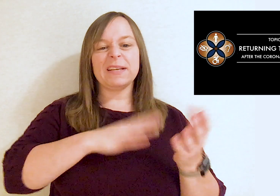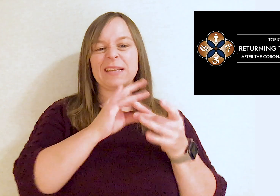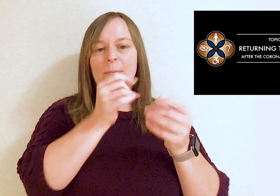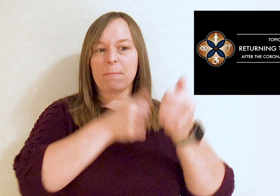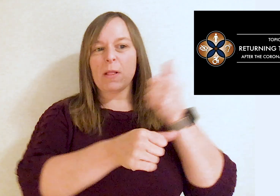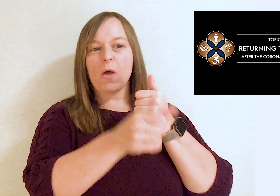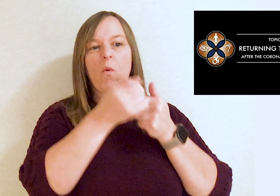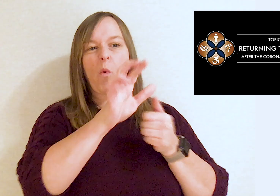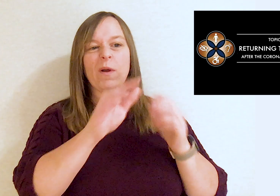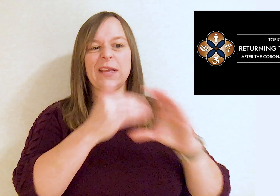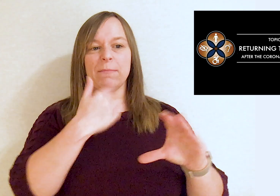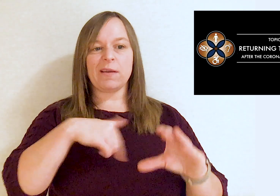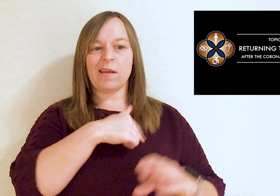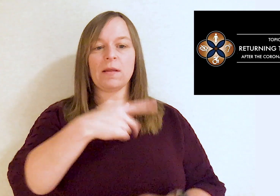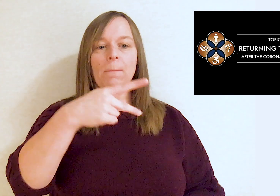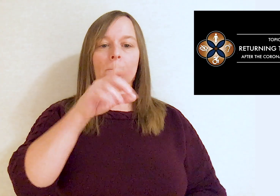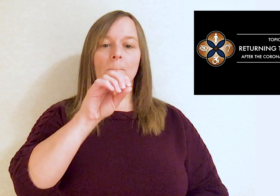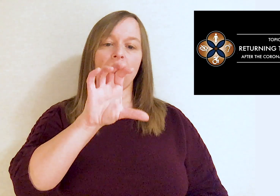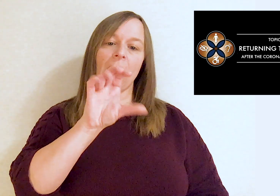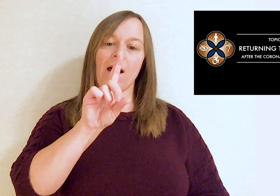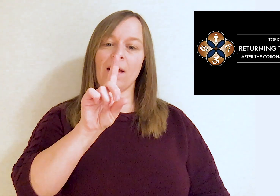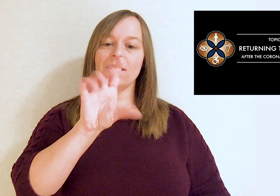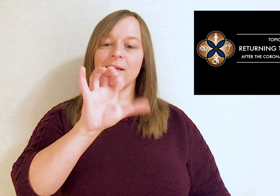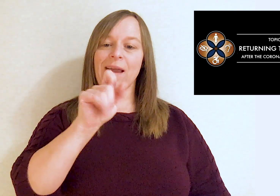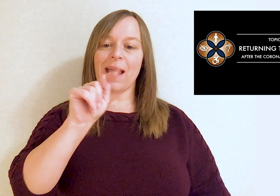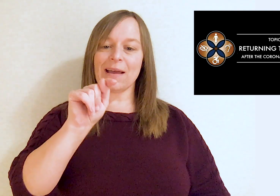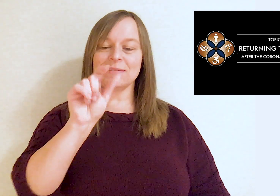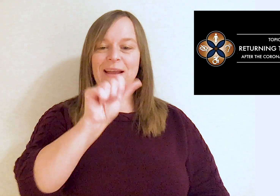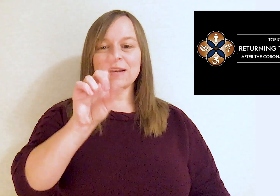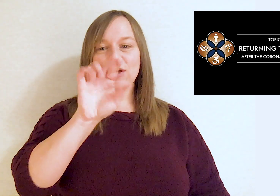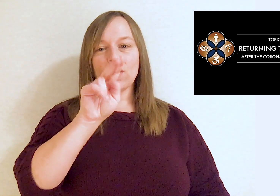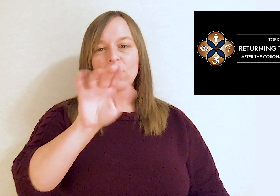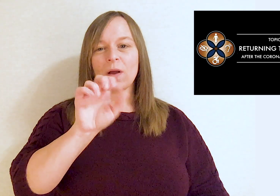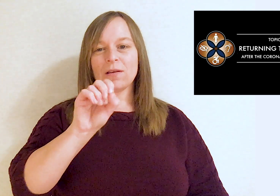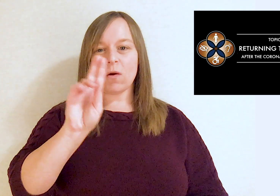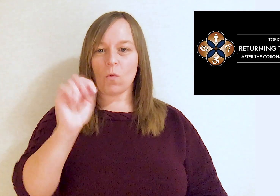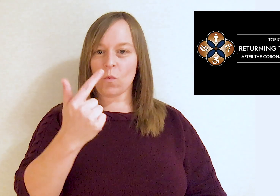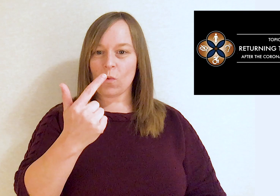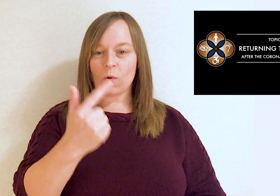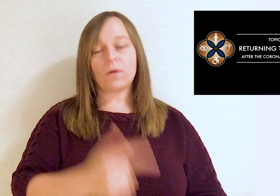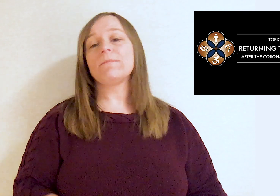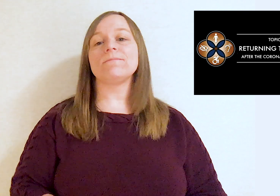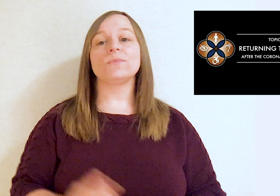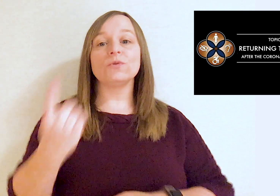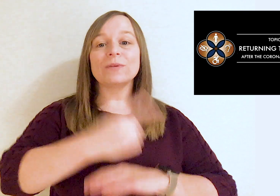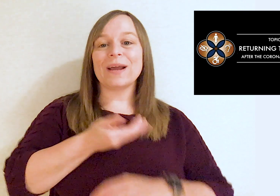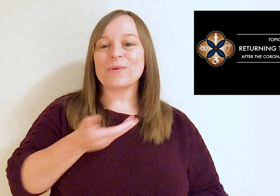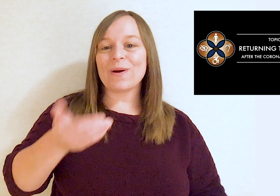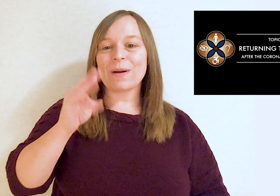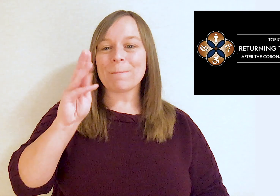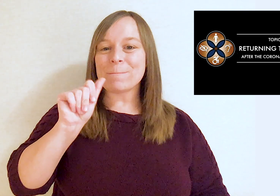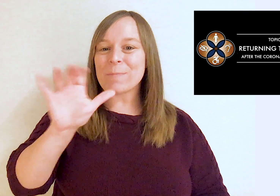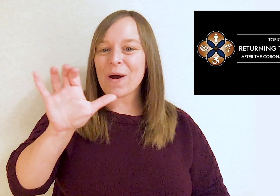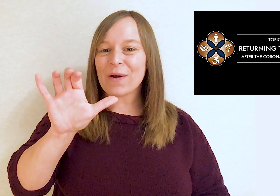comment below or email us at podcast@drny.org. Today we welcome Marc Fleidner,